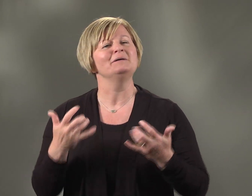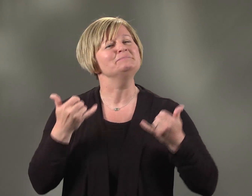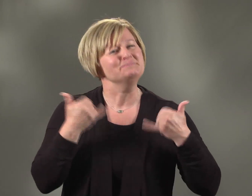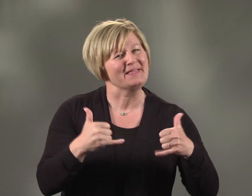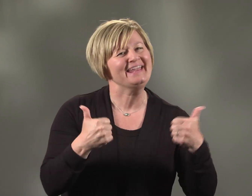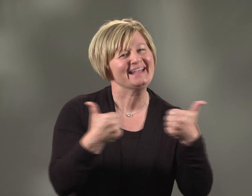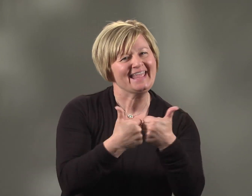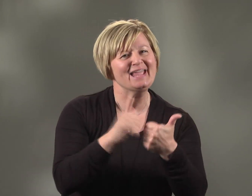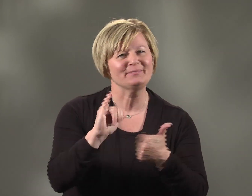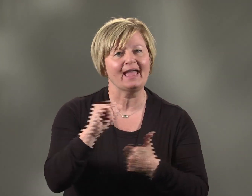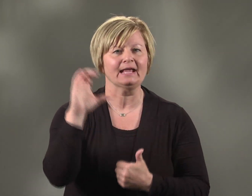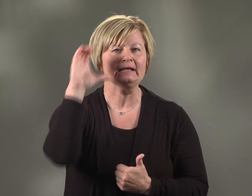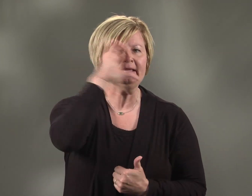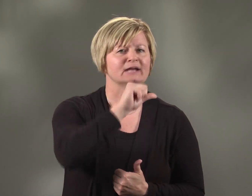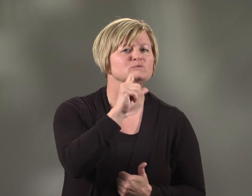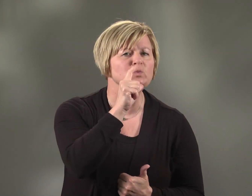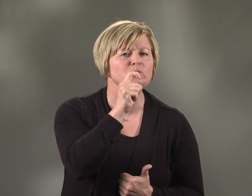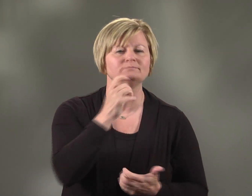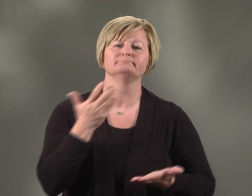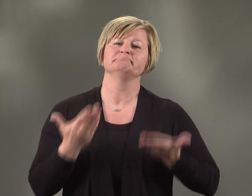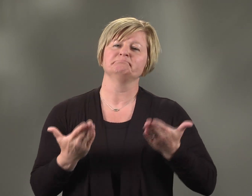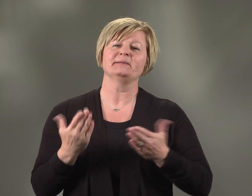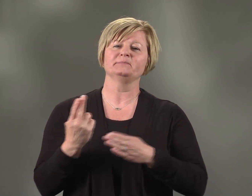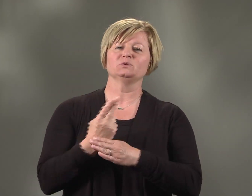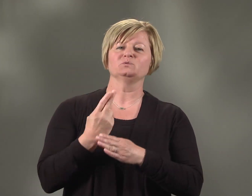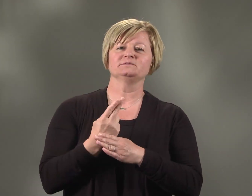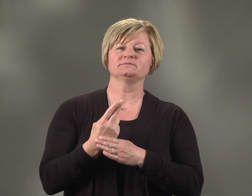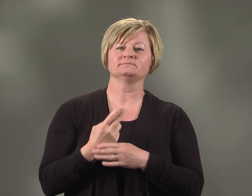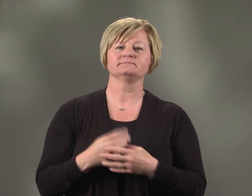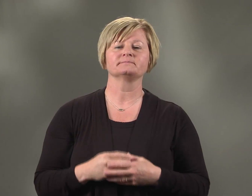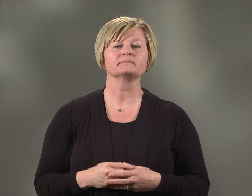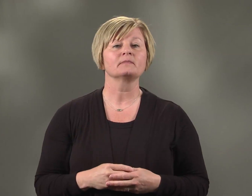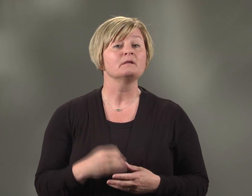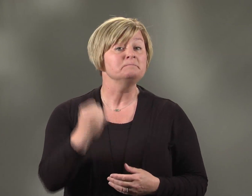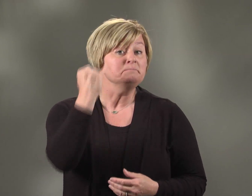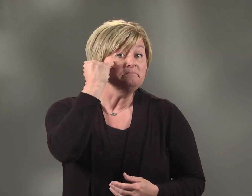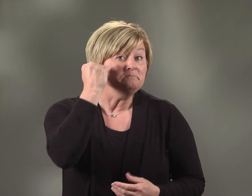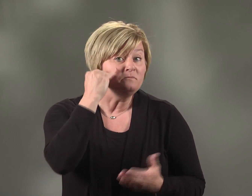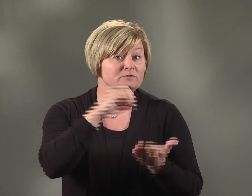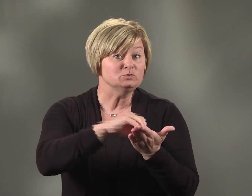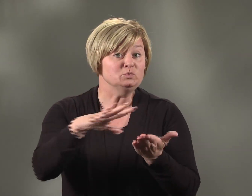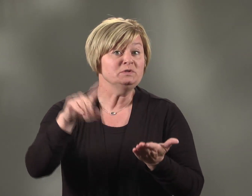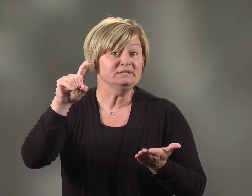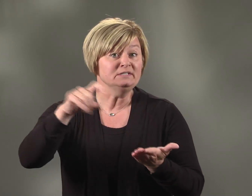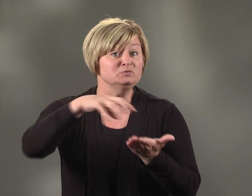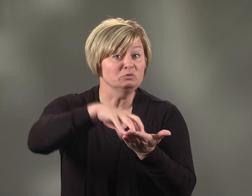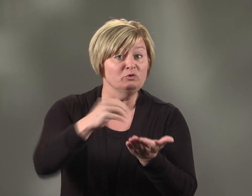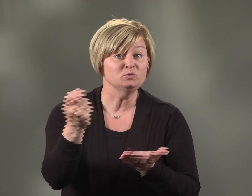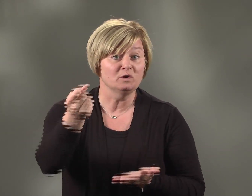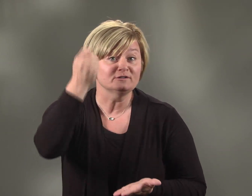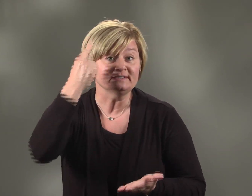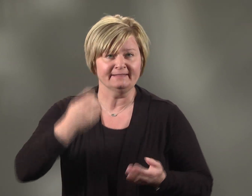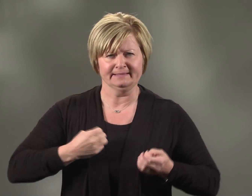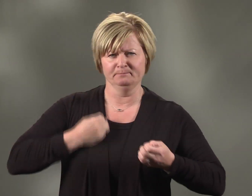playing a game like Guess Who? might be used. If a student needs to learn to understand